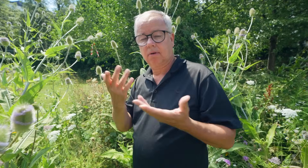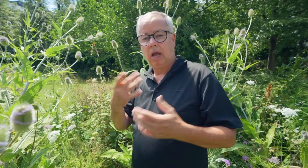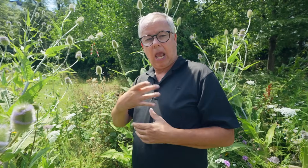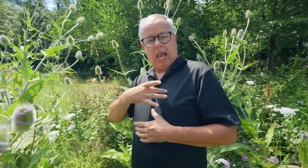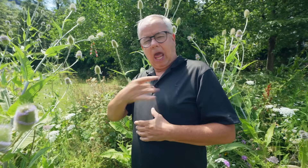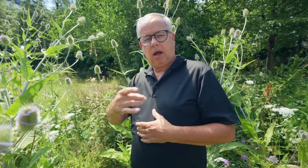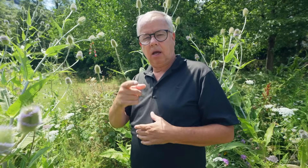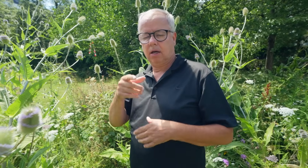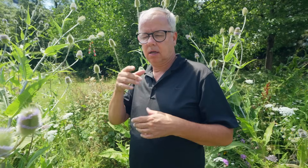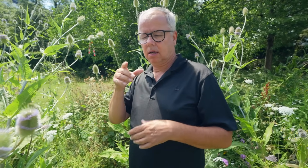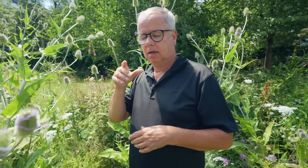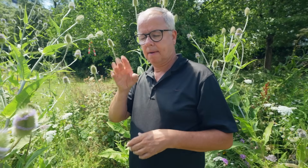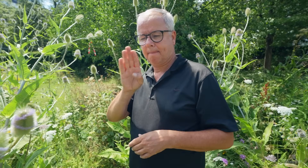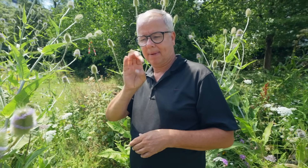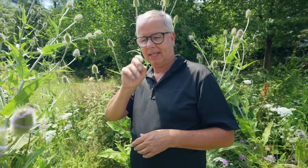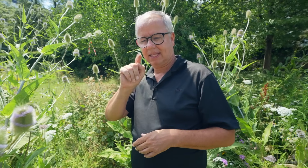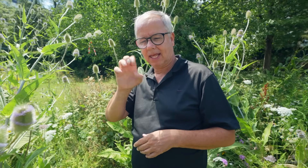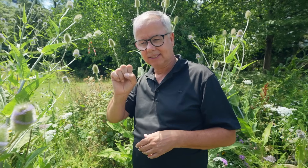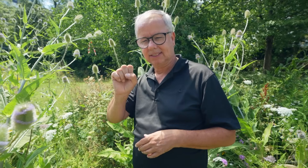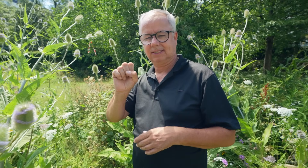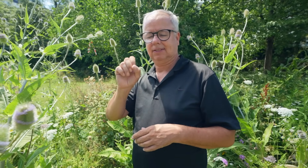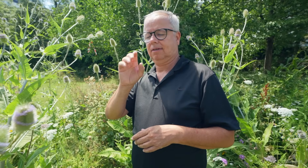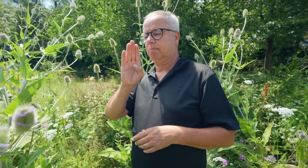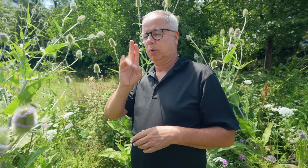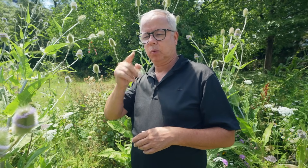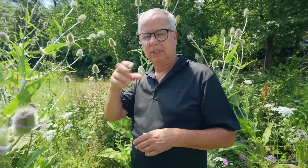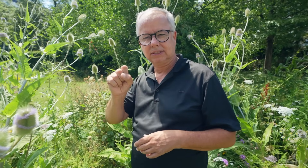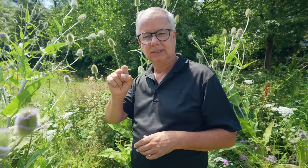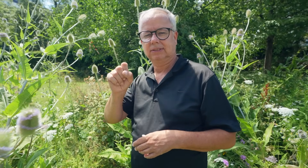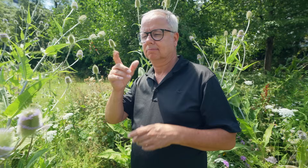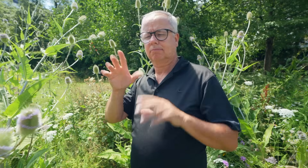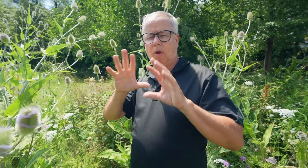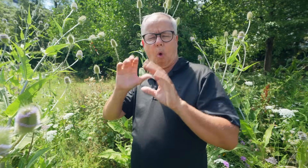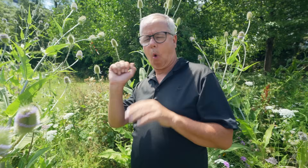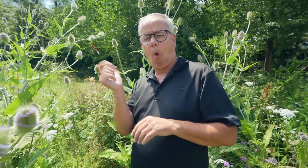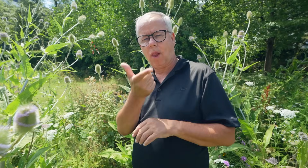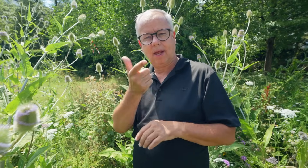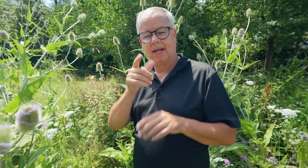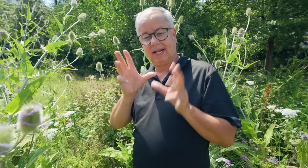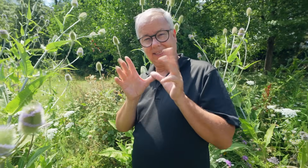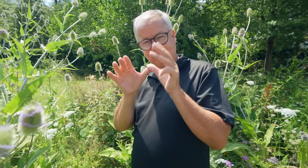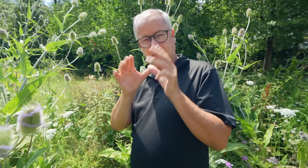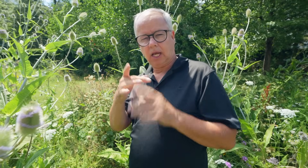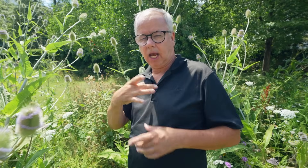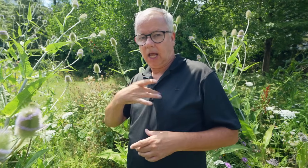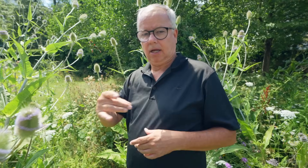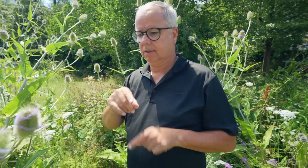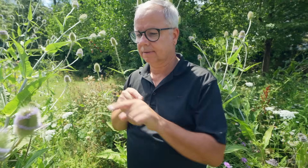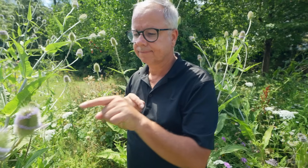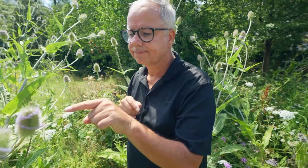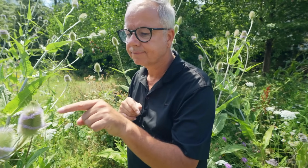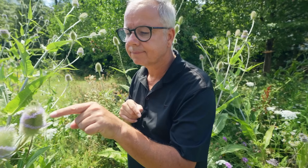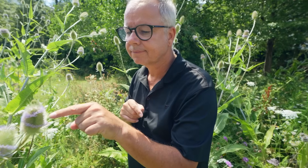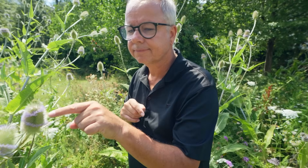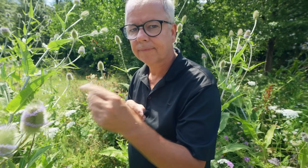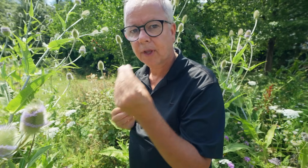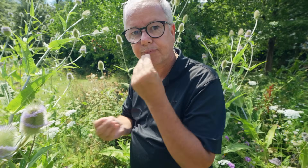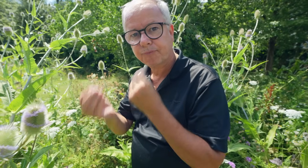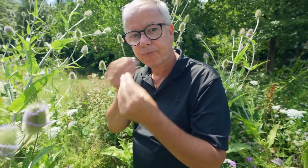Beetles, bugs, and all insects enjoy plants.